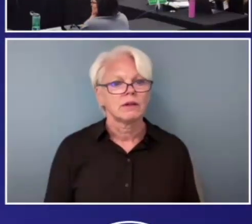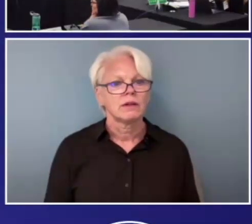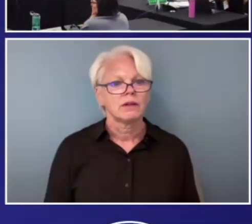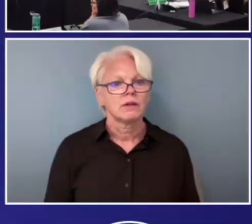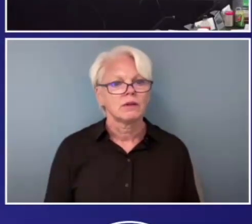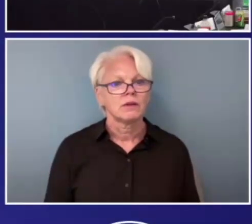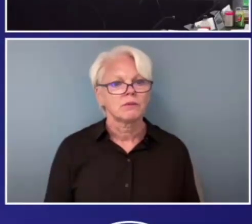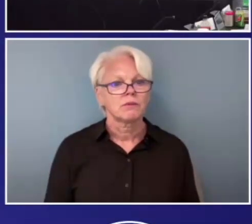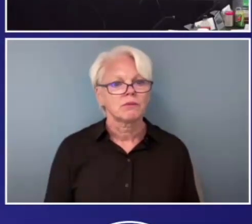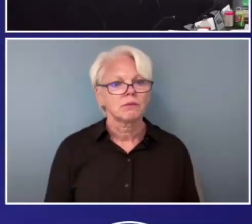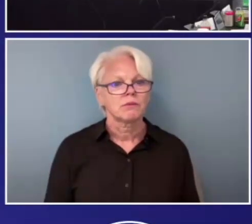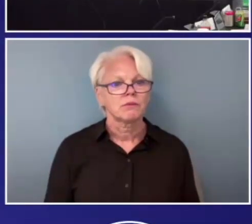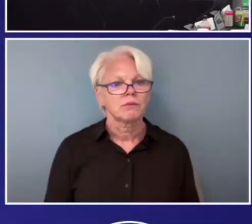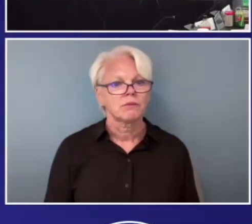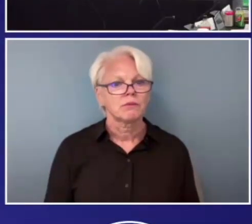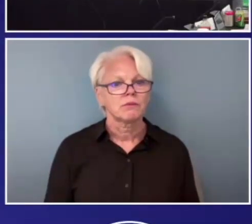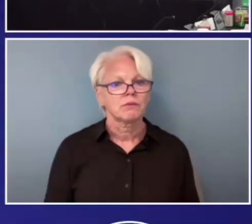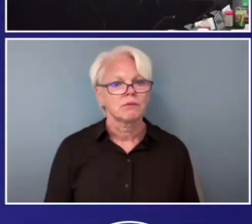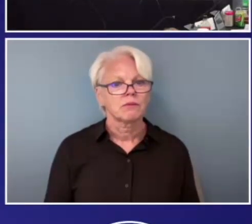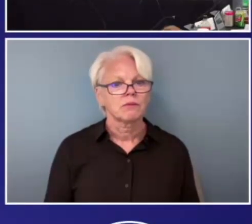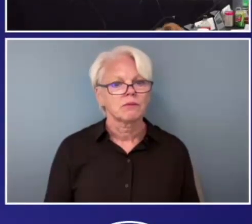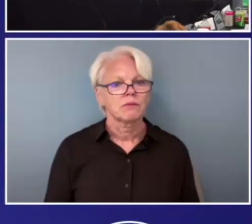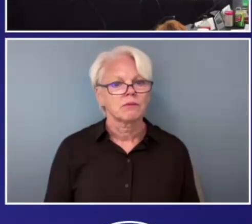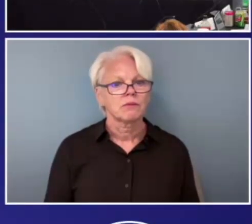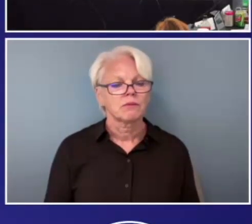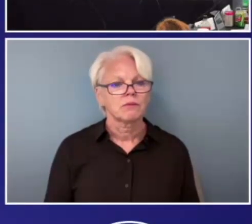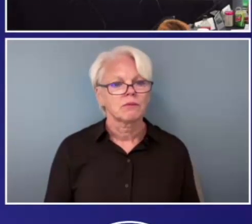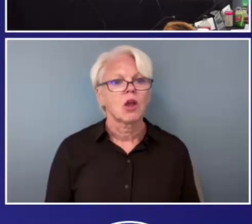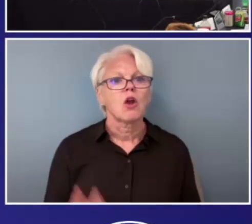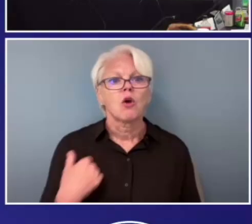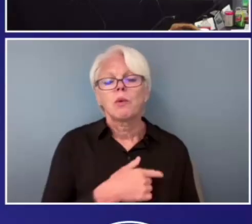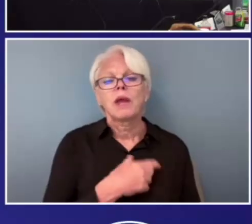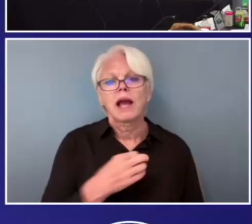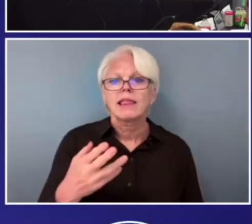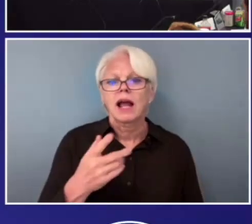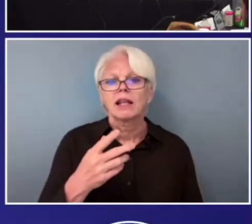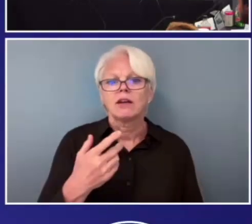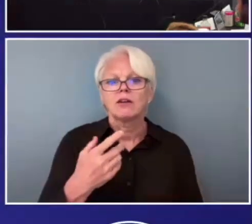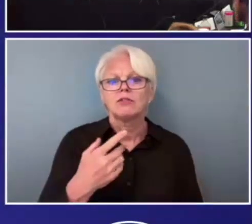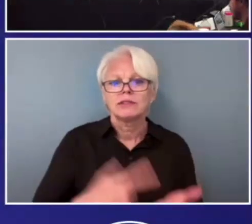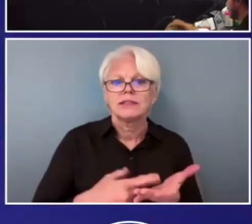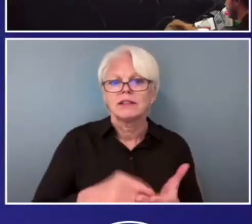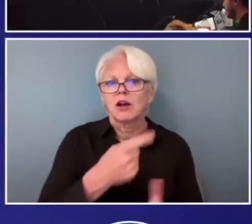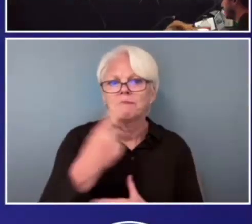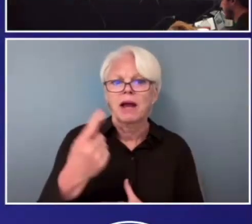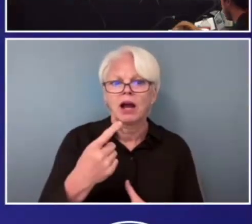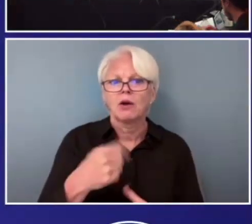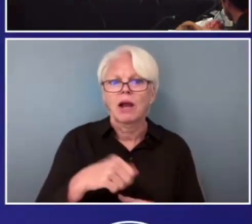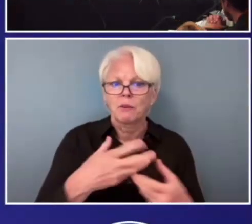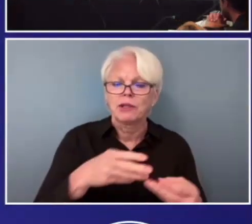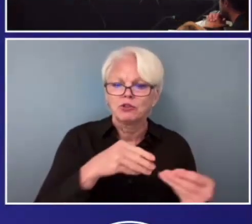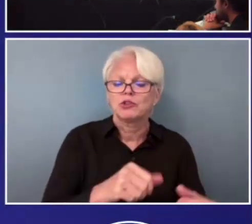We've had a lot of conversations today about treatment of loan rehabilitation agreements, particularly as it relates to